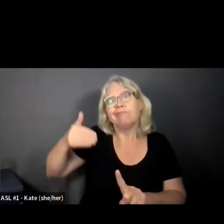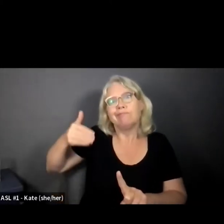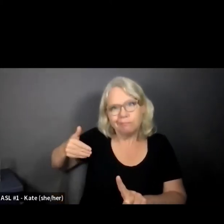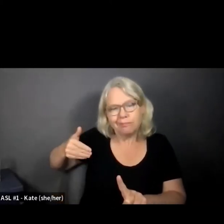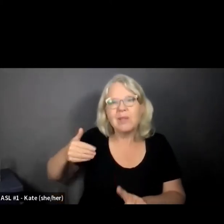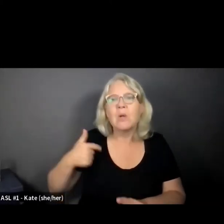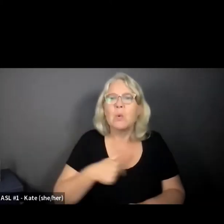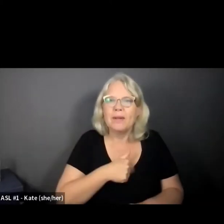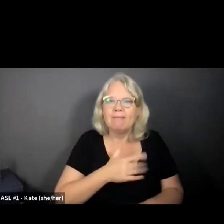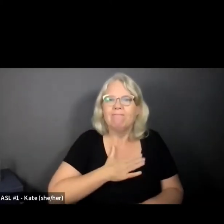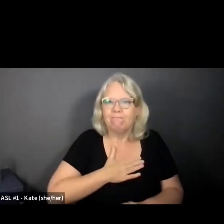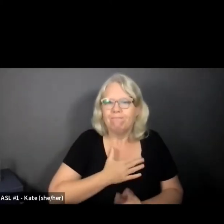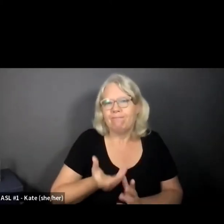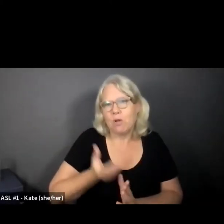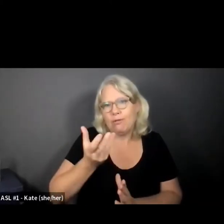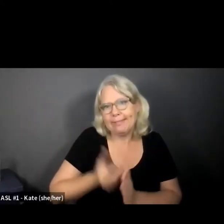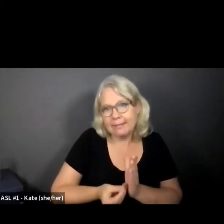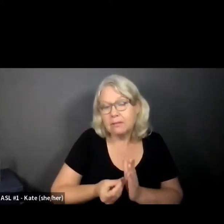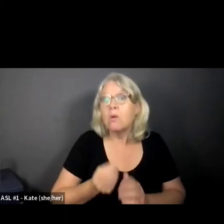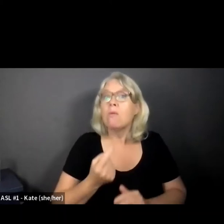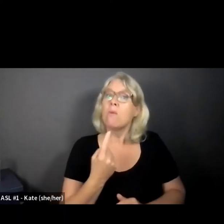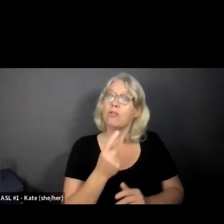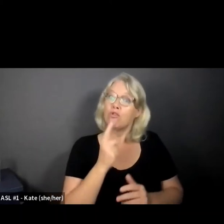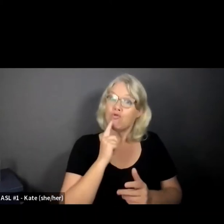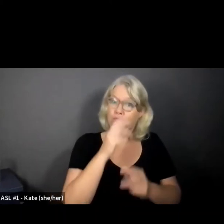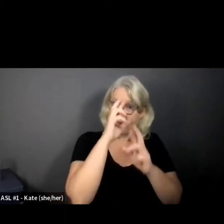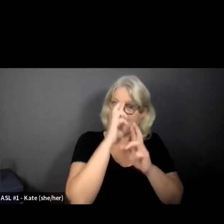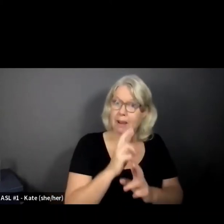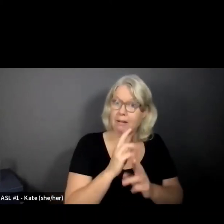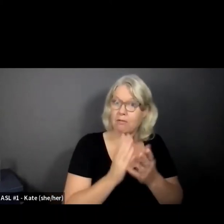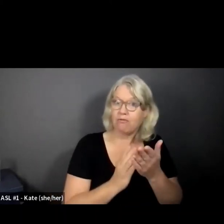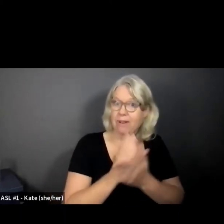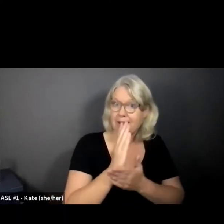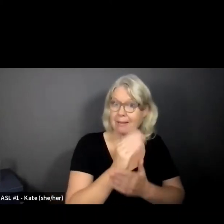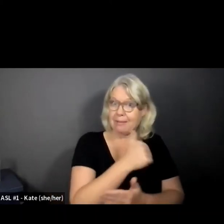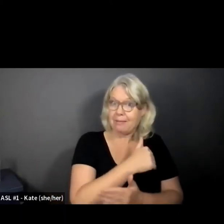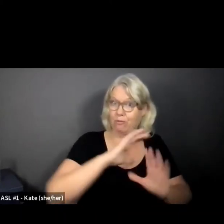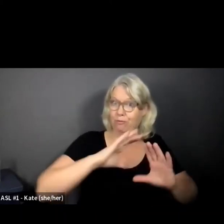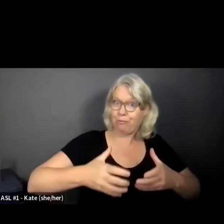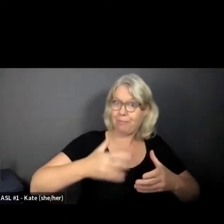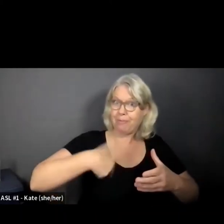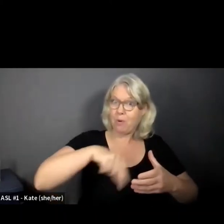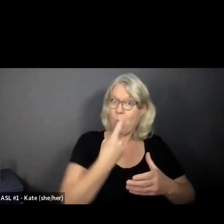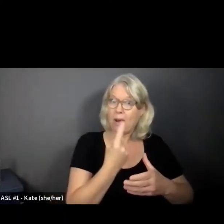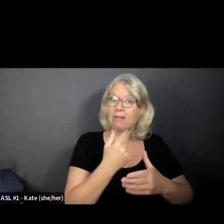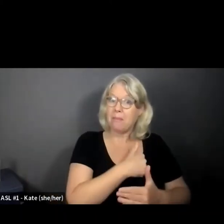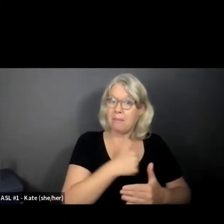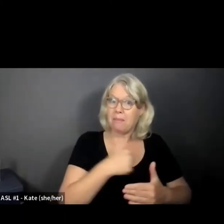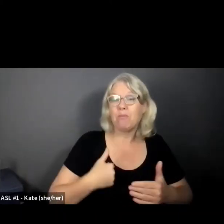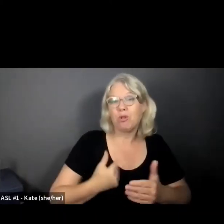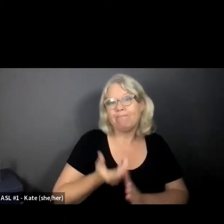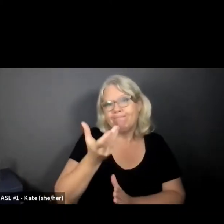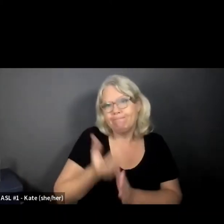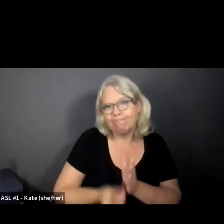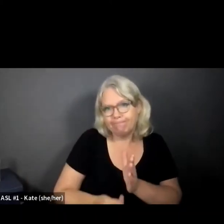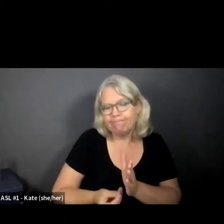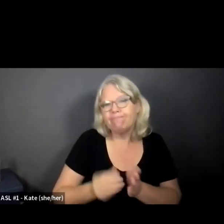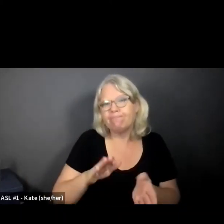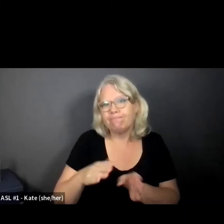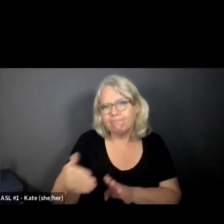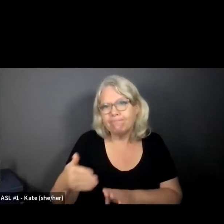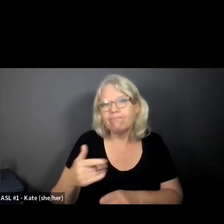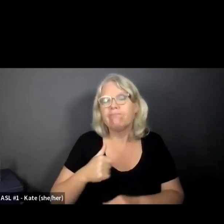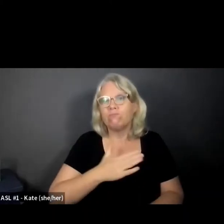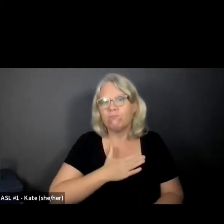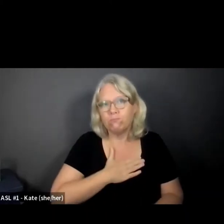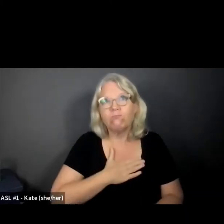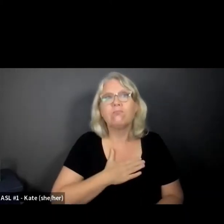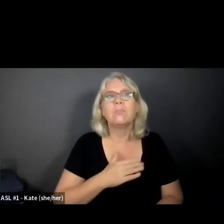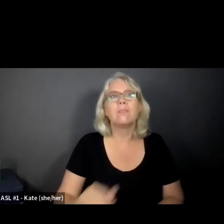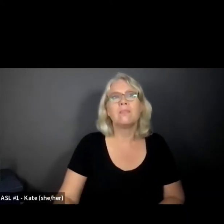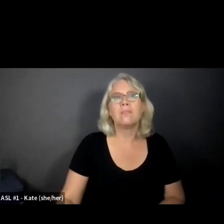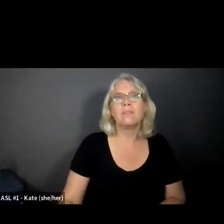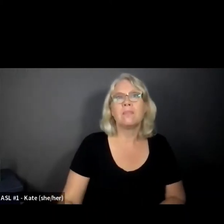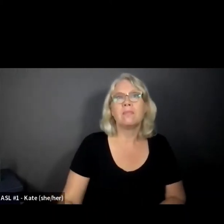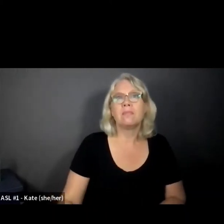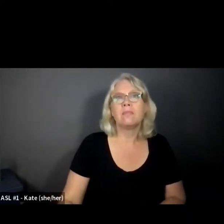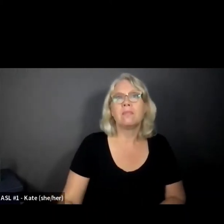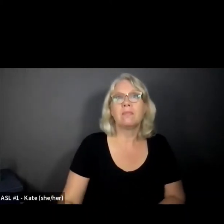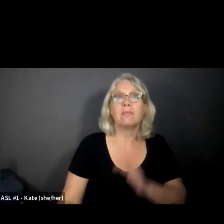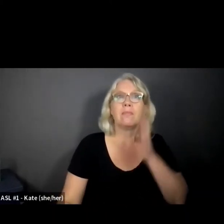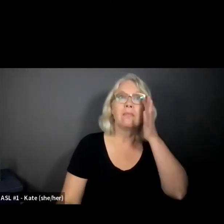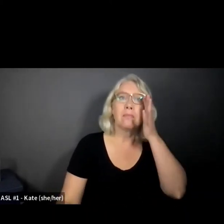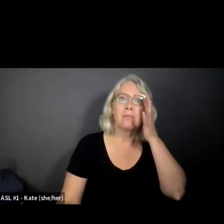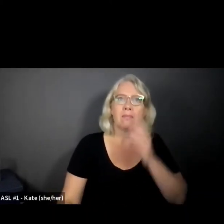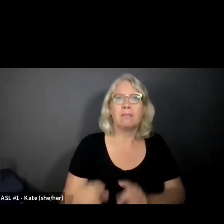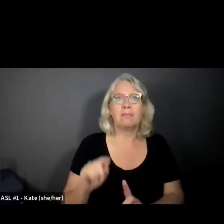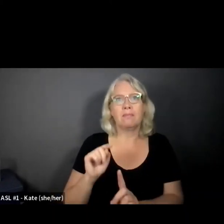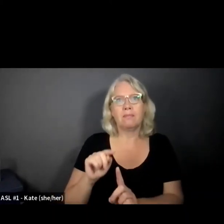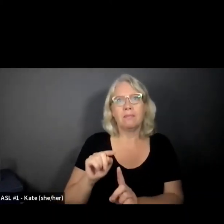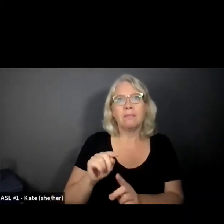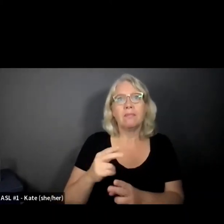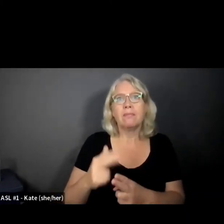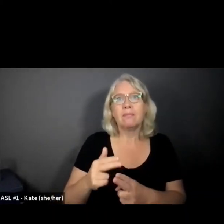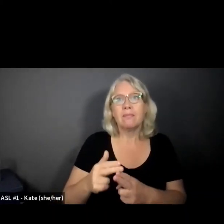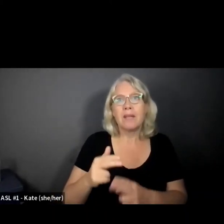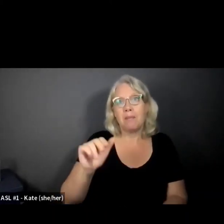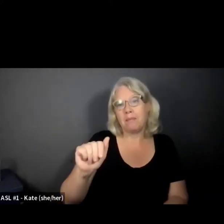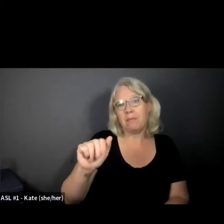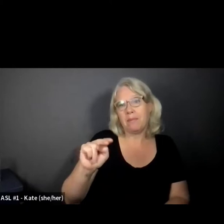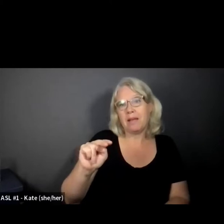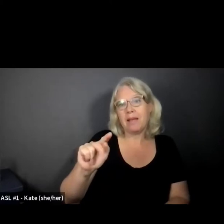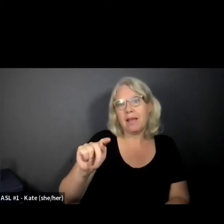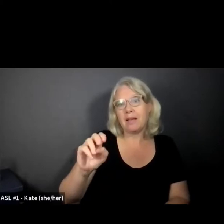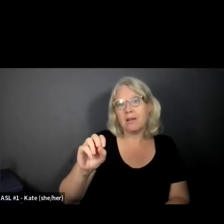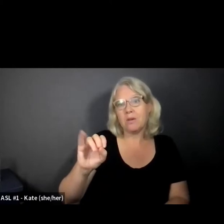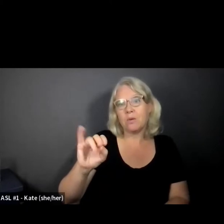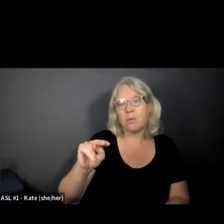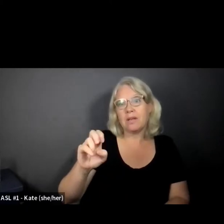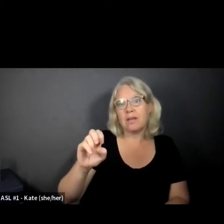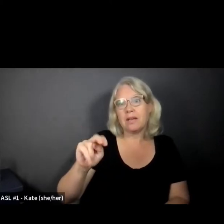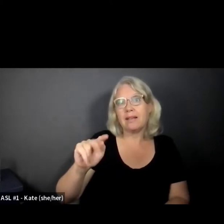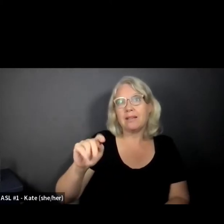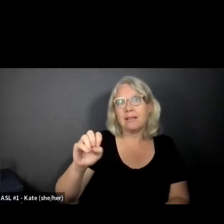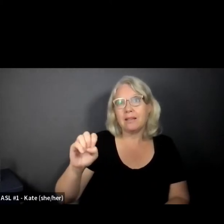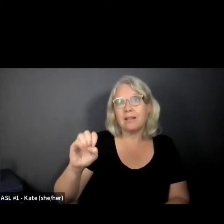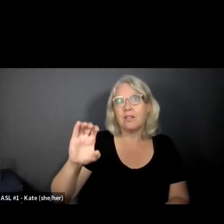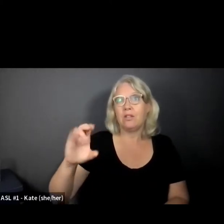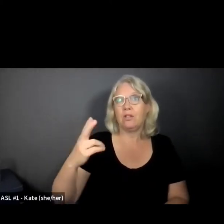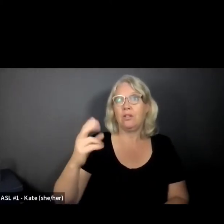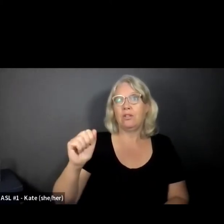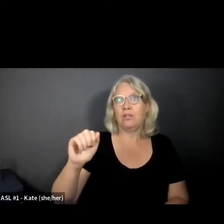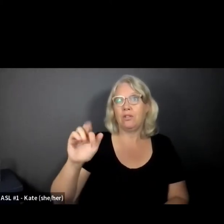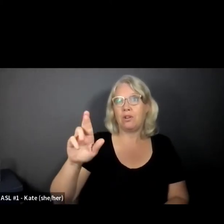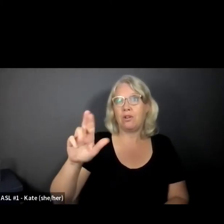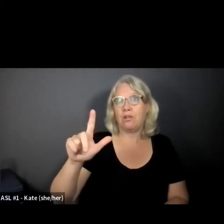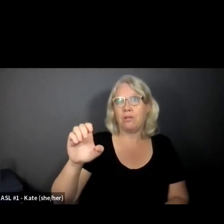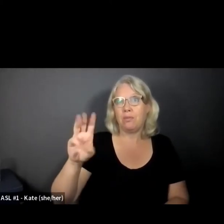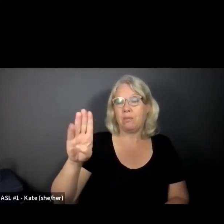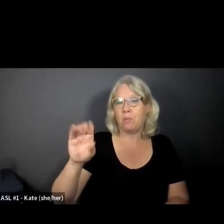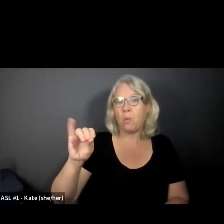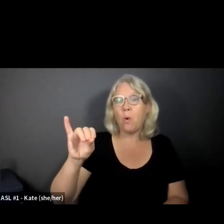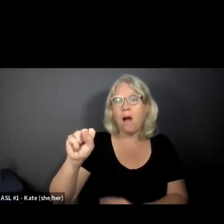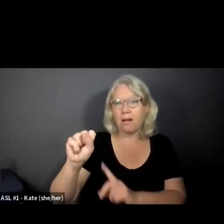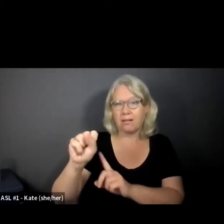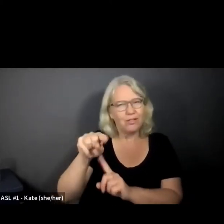SADLY WE HAVE LOST OUR MEMBER ANTOINETTE CHARLEBOIS.